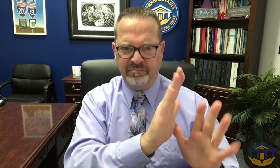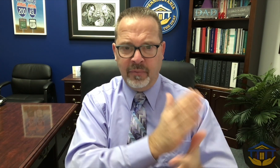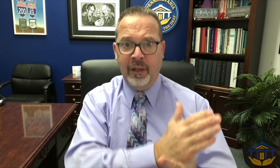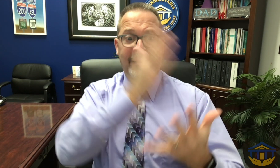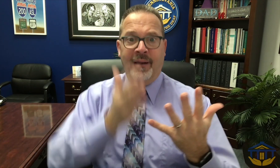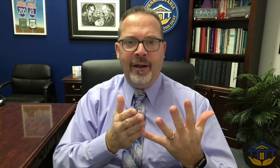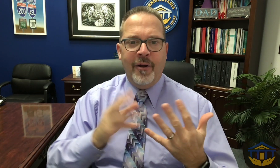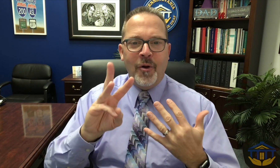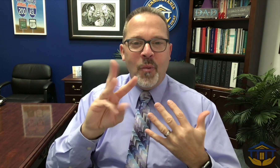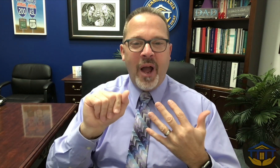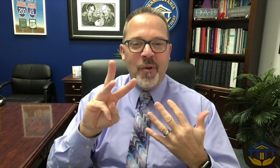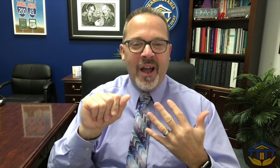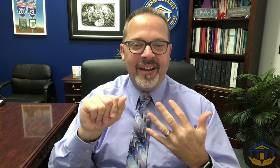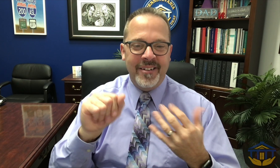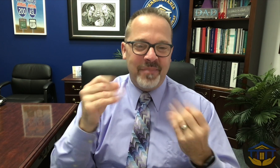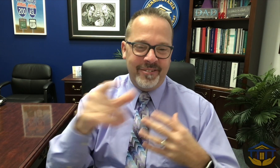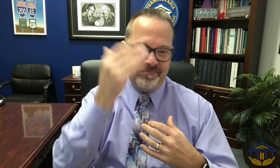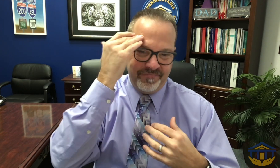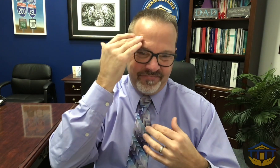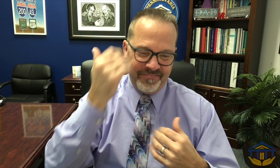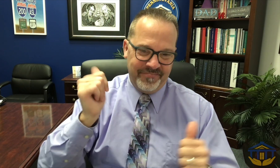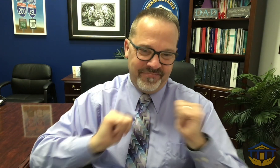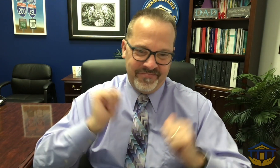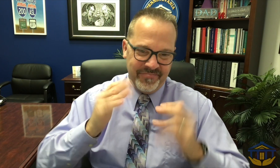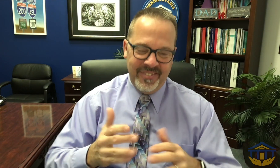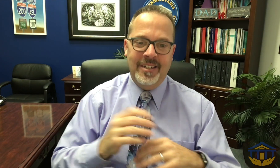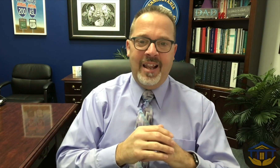Then the following year we recognized Warren "Wawa" Snipe for his performance